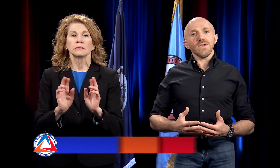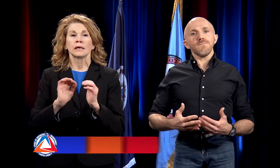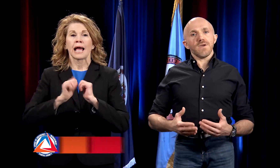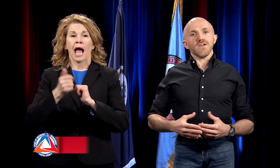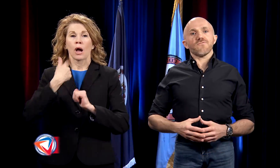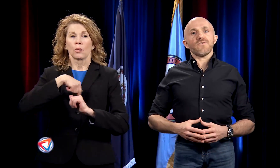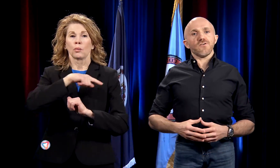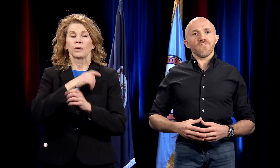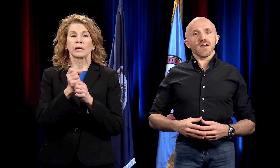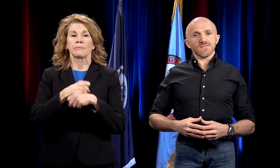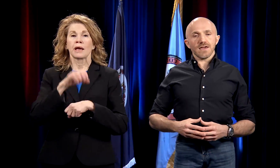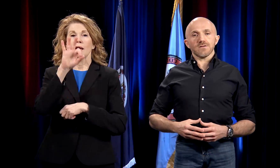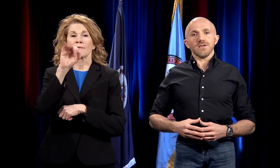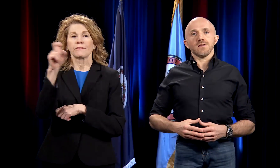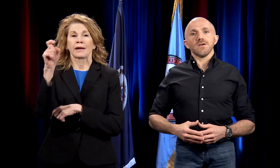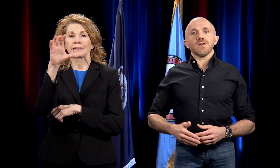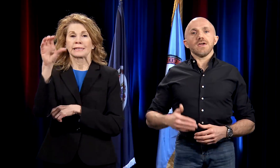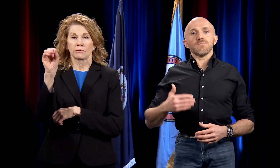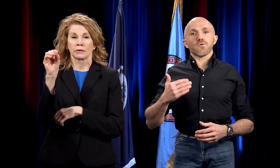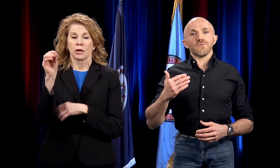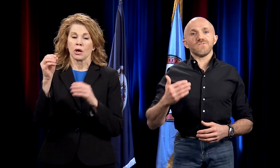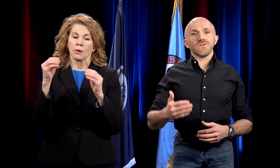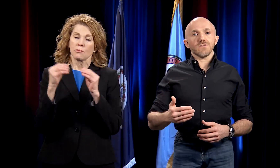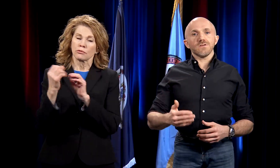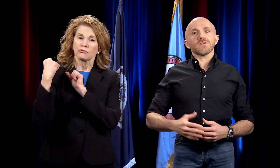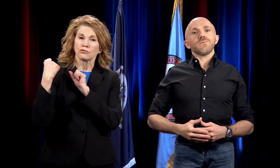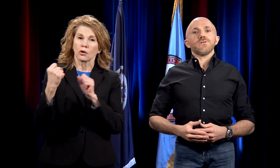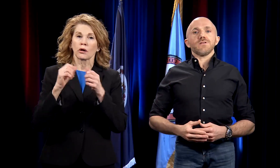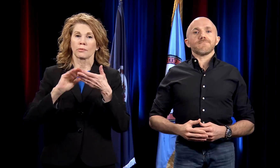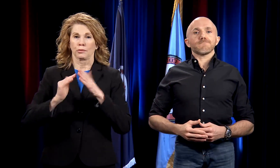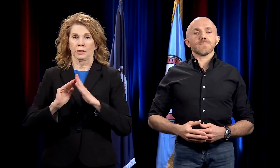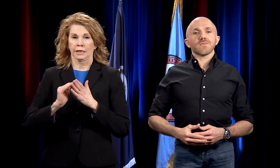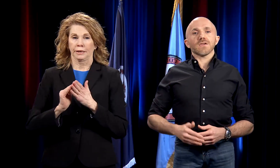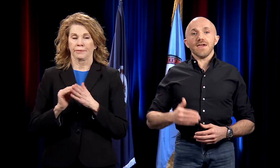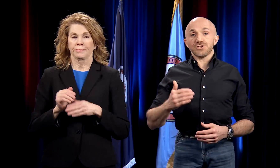we make Fairfax County a more resilient community. A